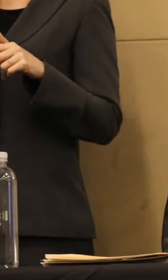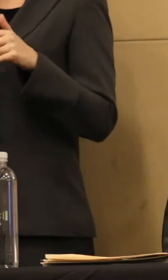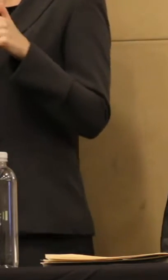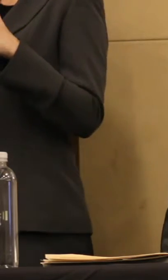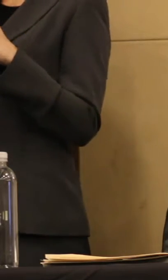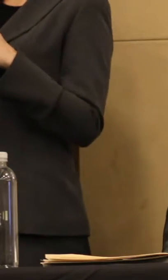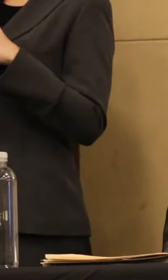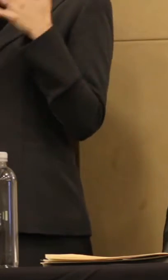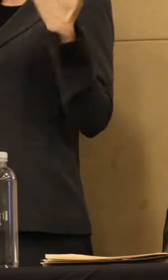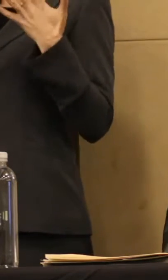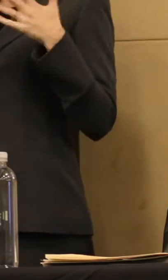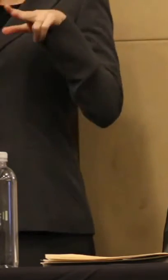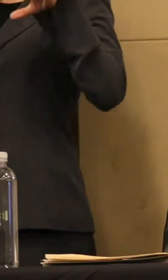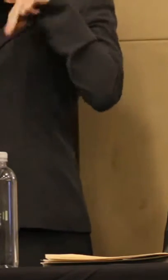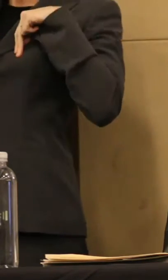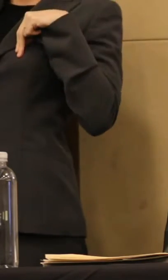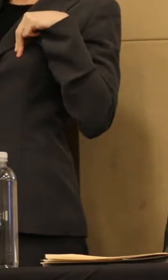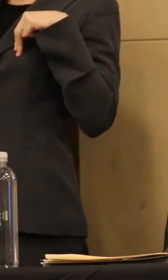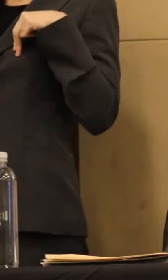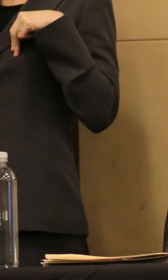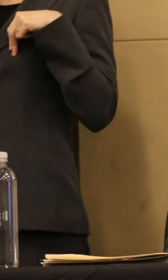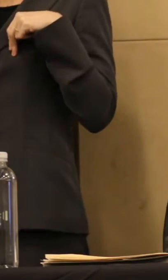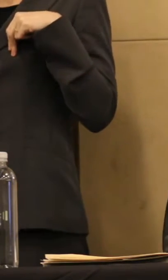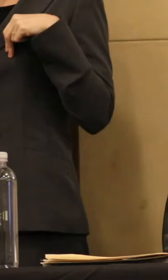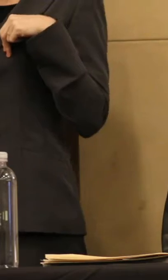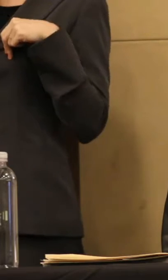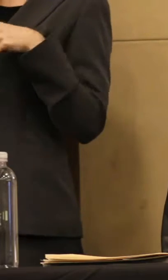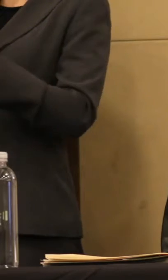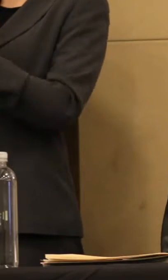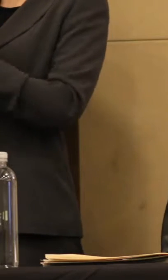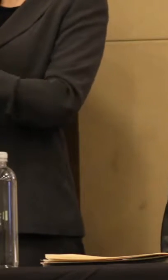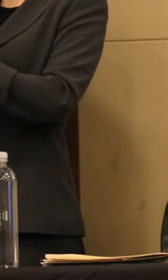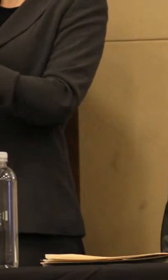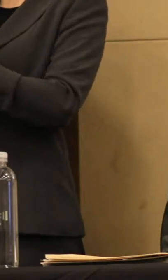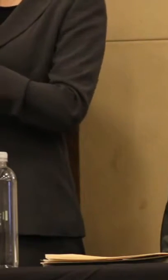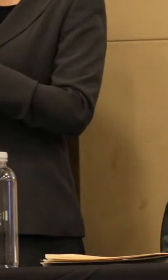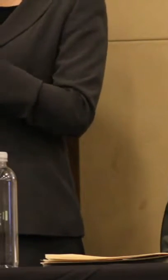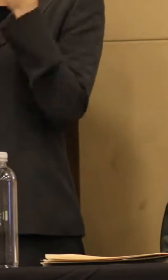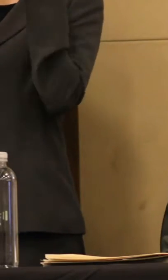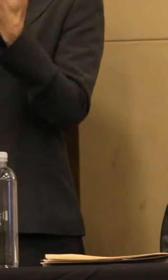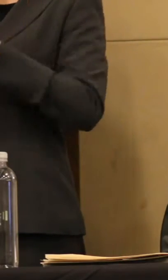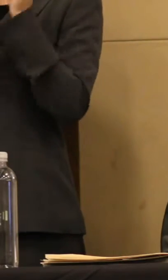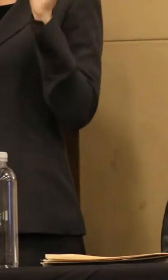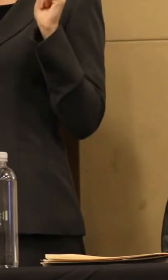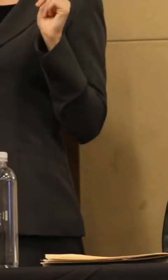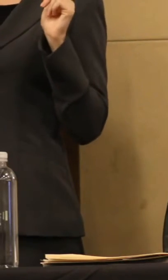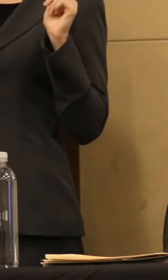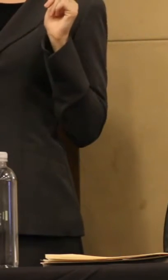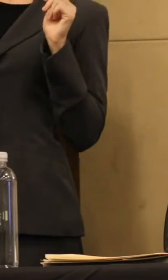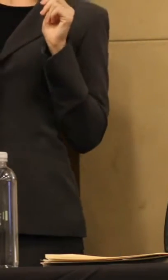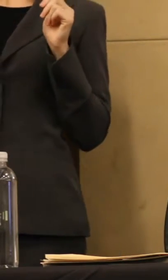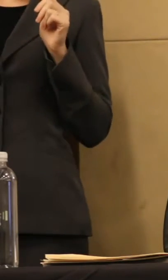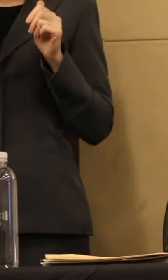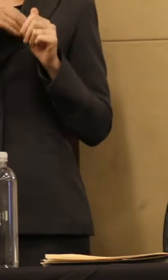I think that's an important thing to remember that we are going to have some hard work ahead of us.